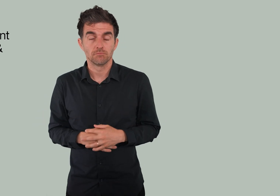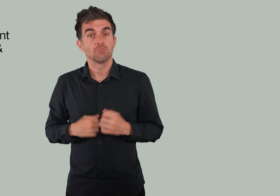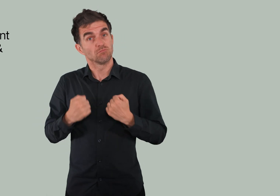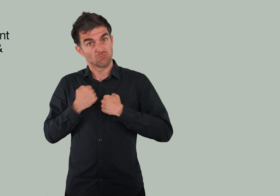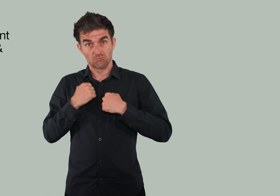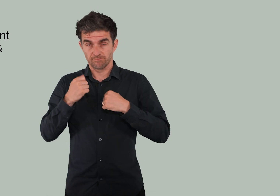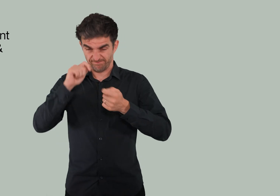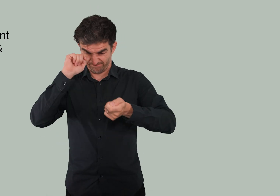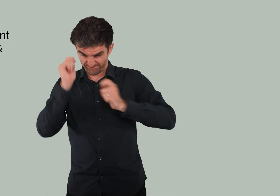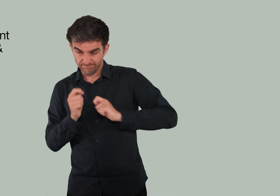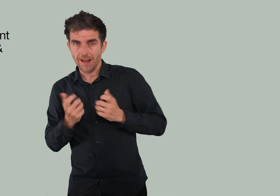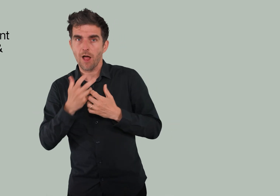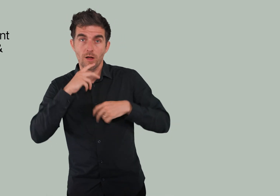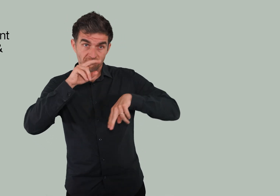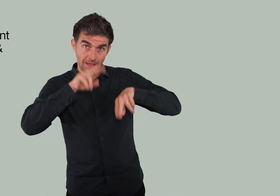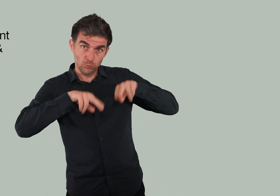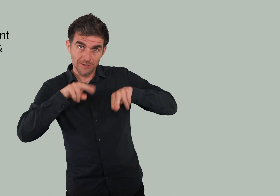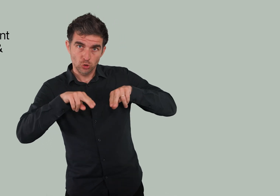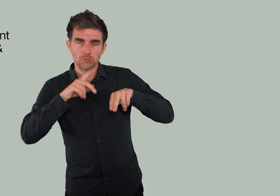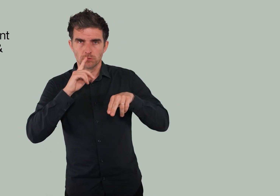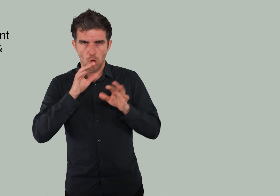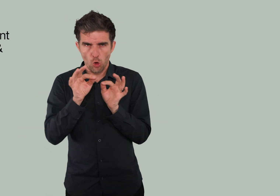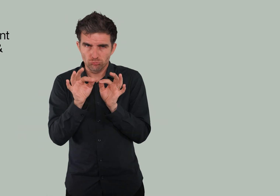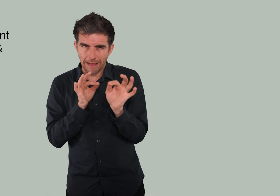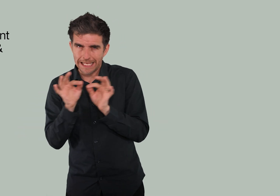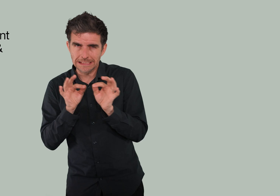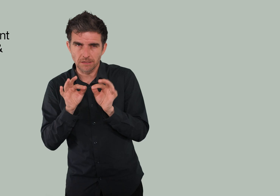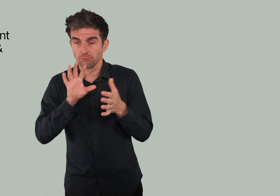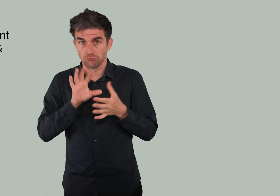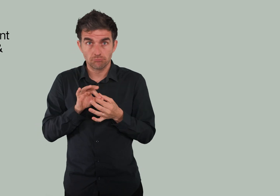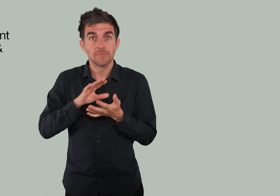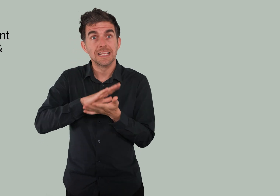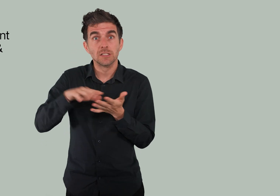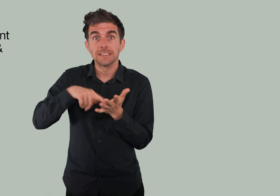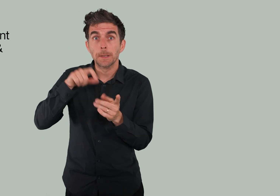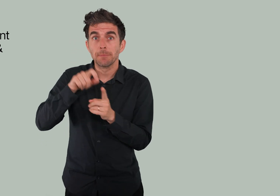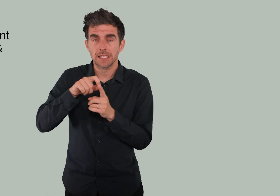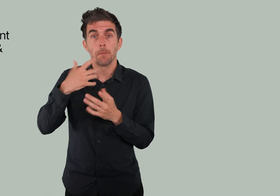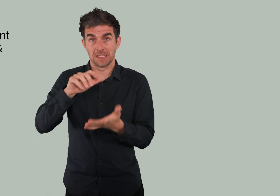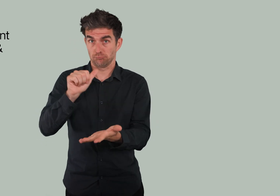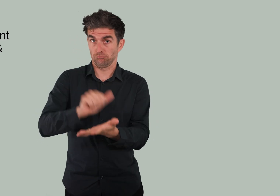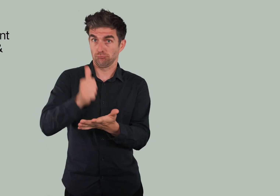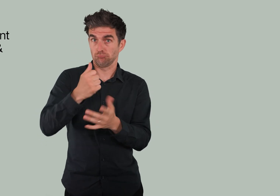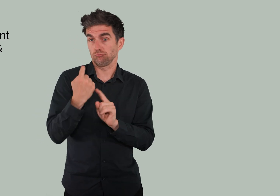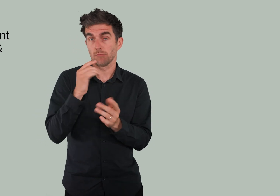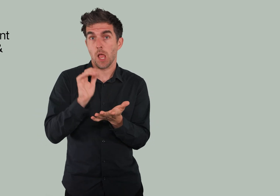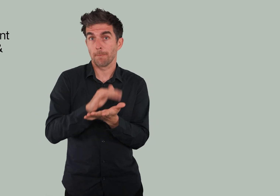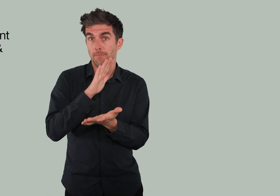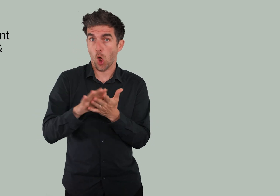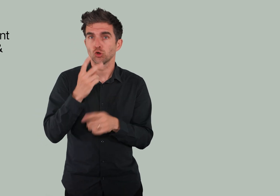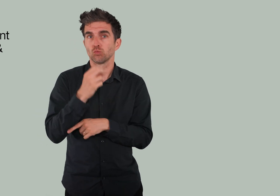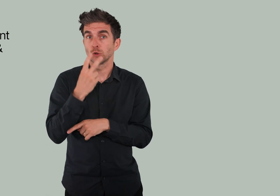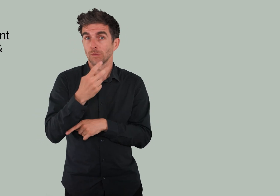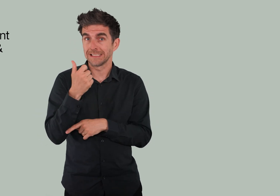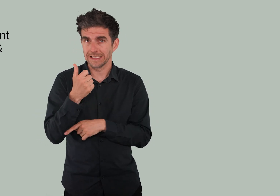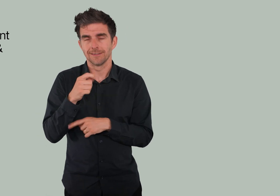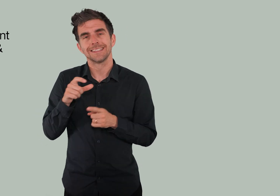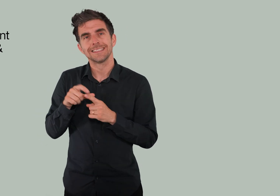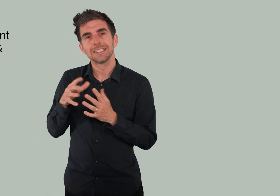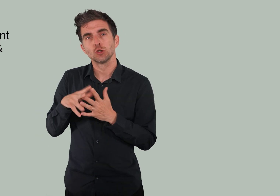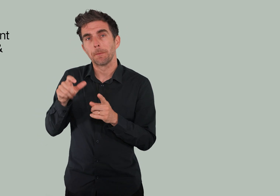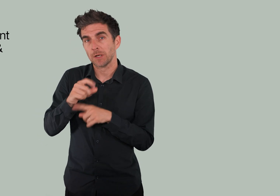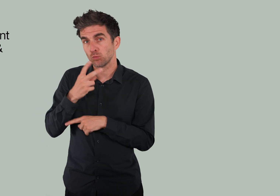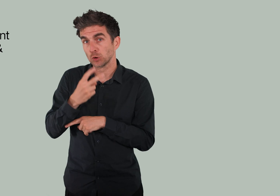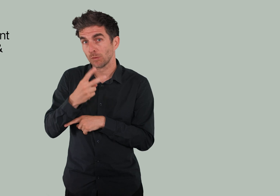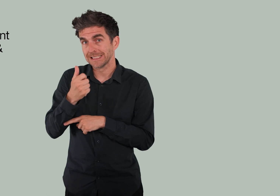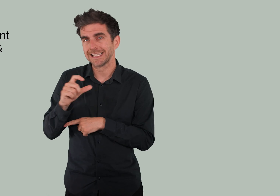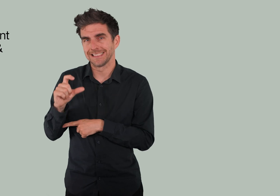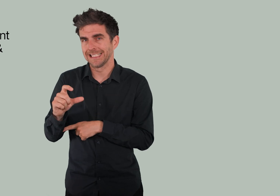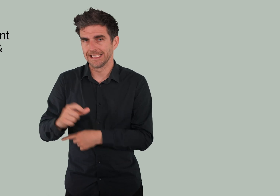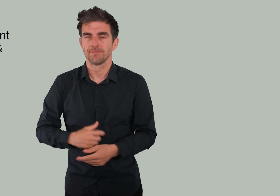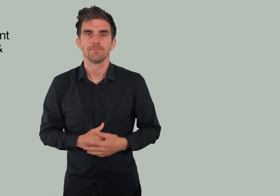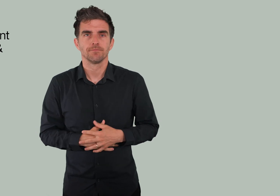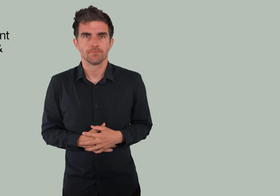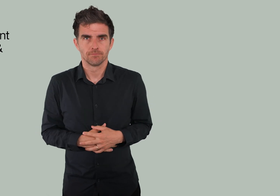6.77 Our revised evaluation strategy for HTP was published in March 2026 (DWP, 2026c).